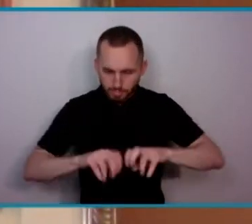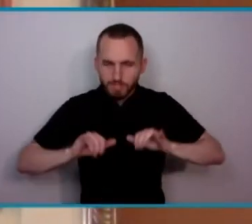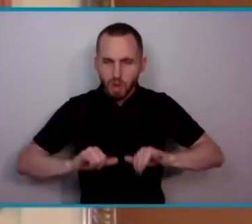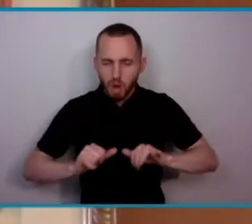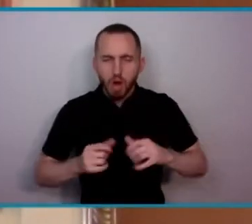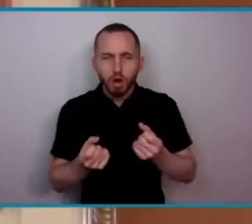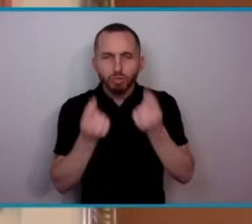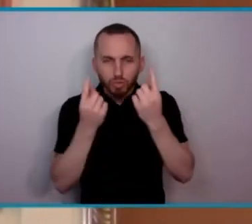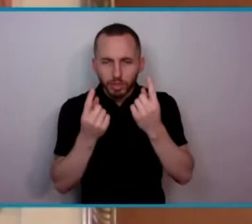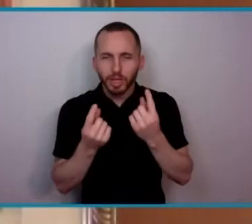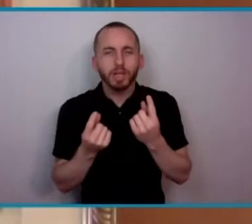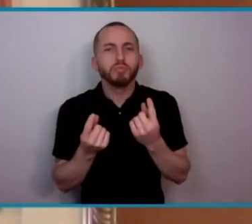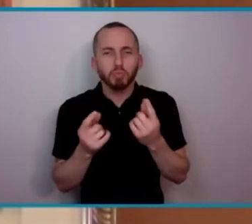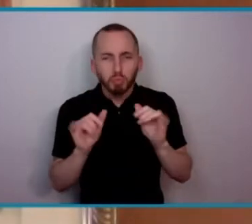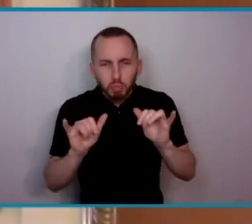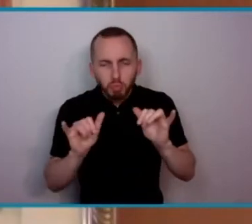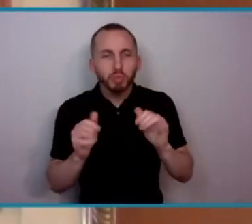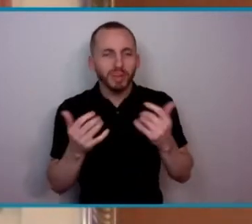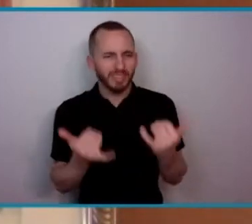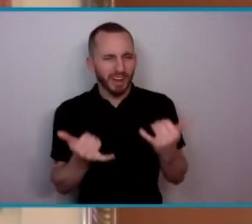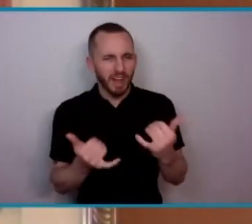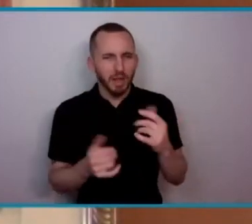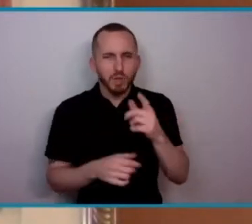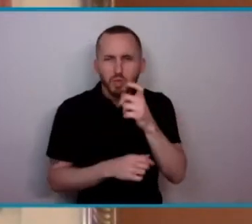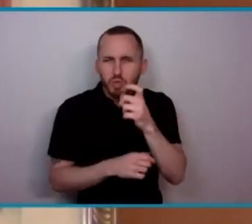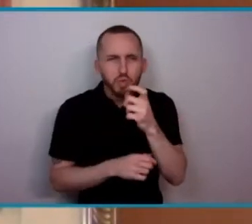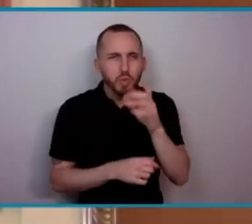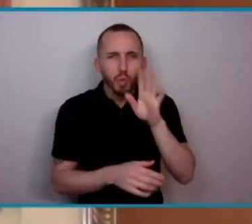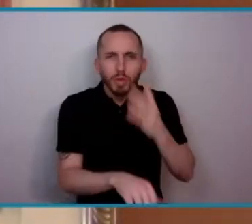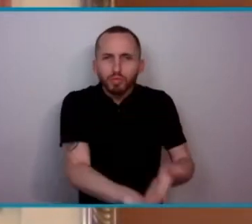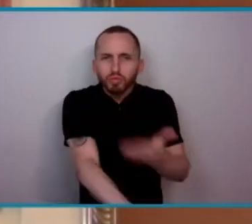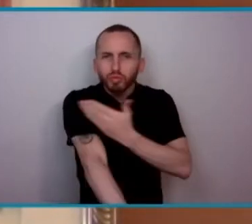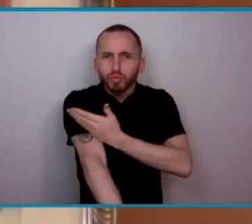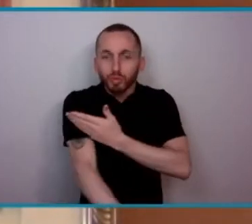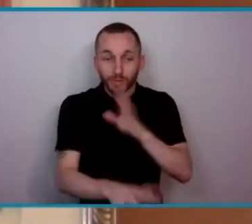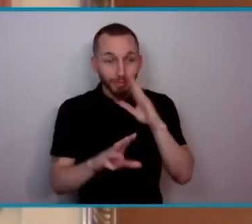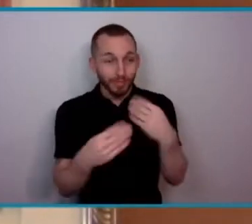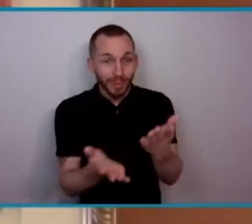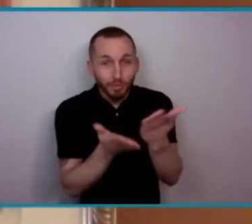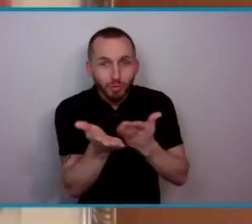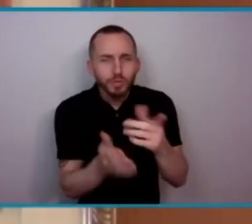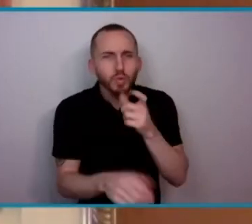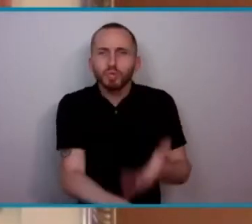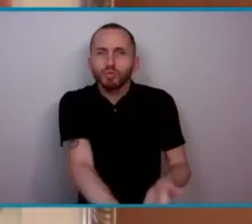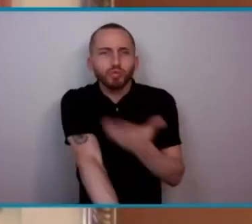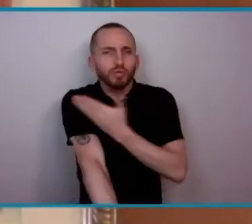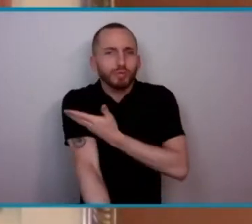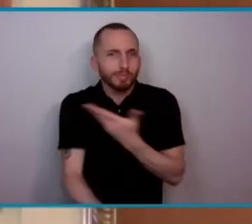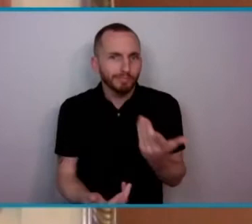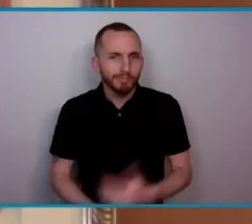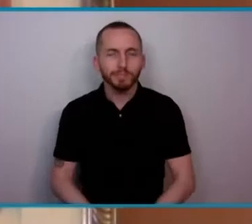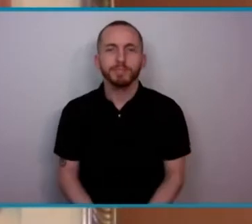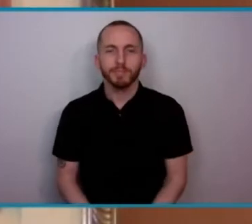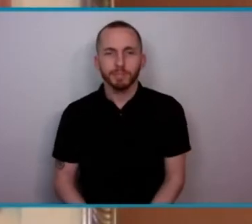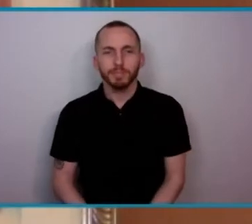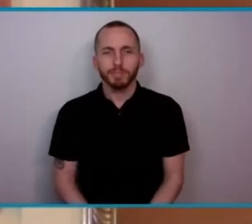At the end of this, what I hope happens is this opens the door mostly for more research.